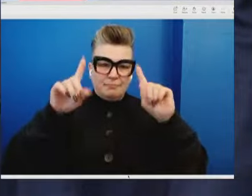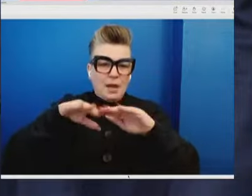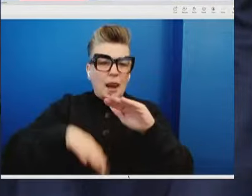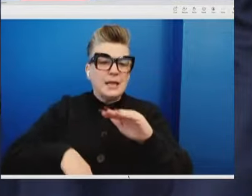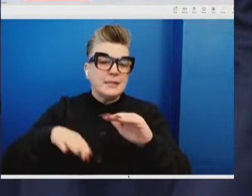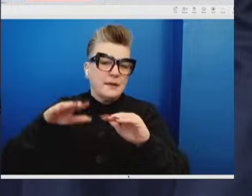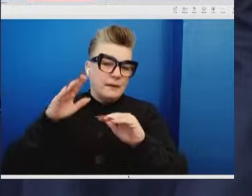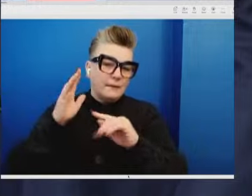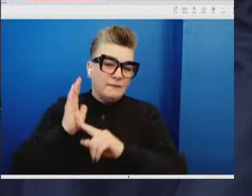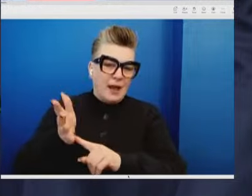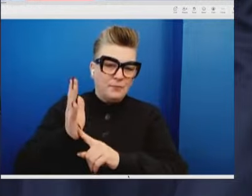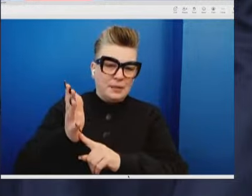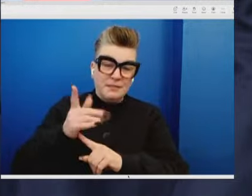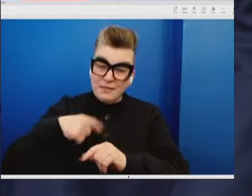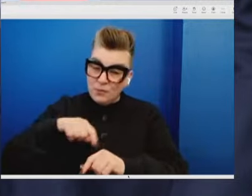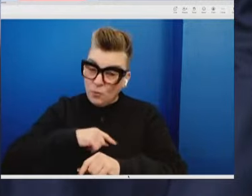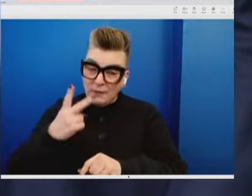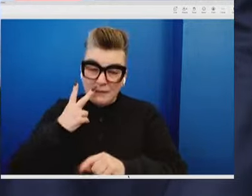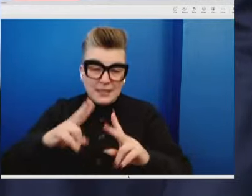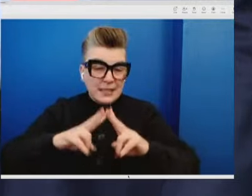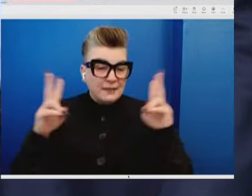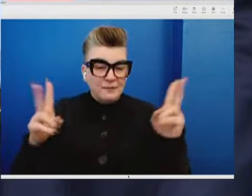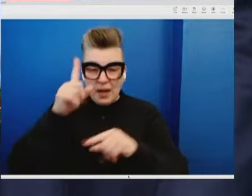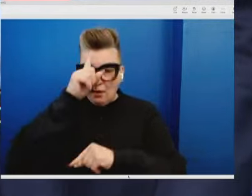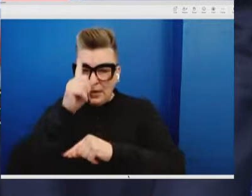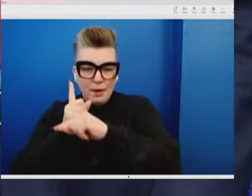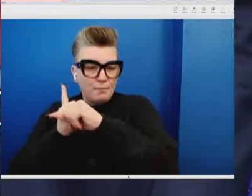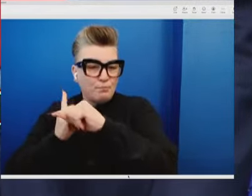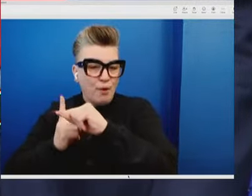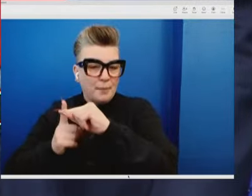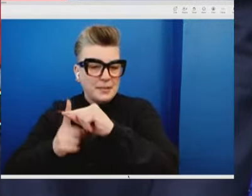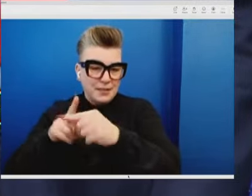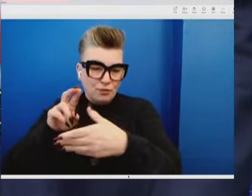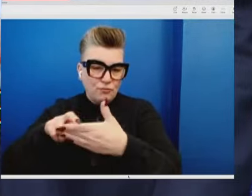results there. And then as Dan said, I think we're trying to find other sources like tapping